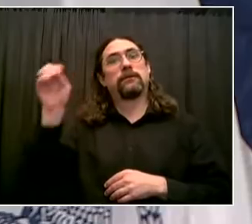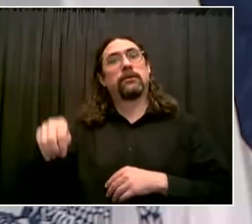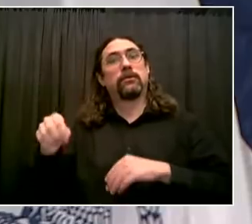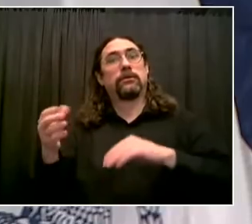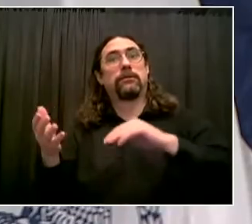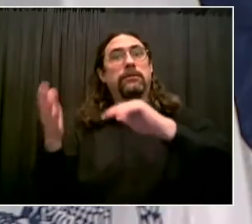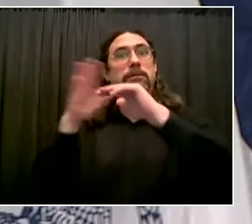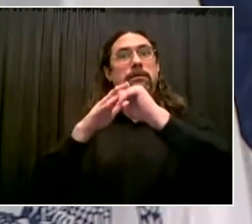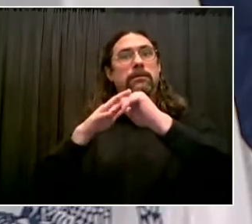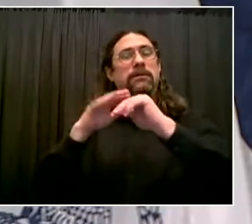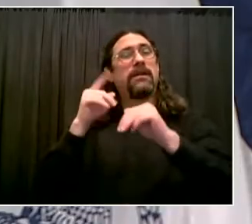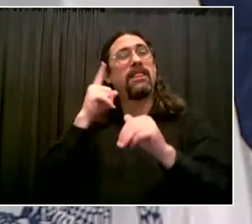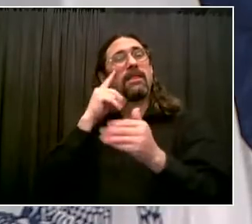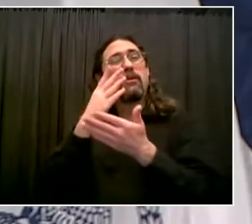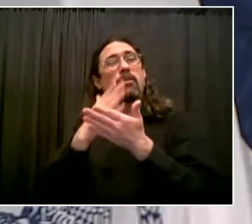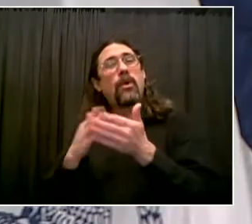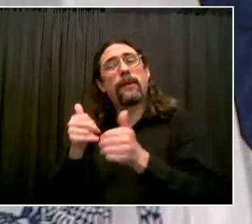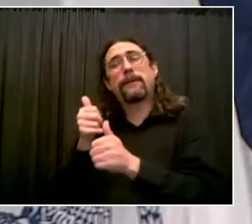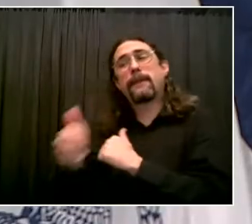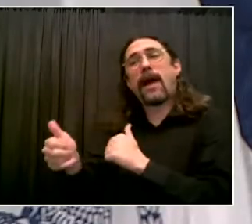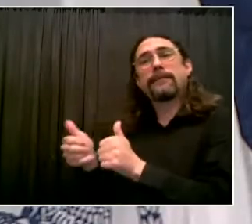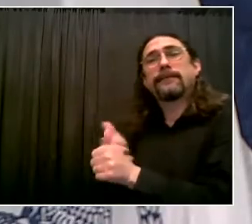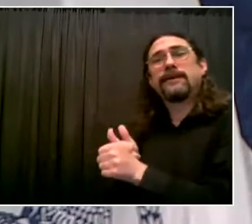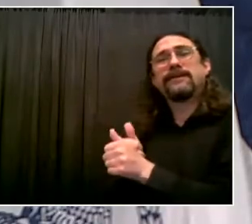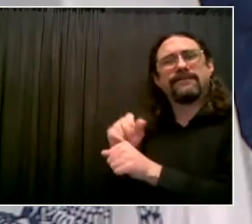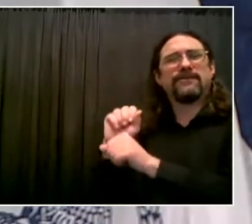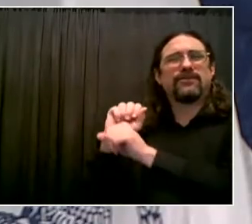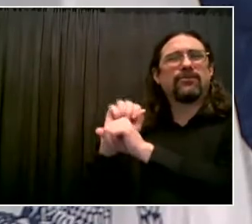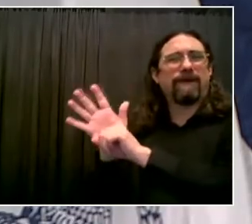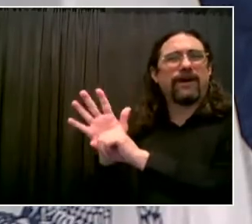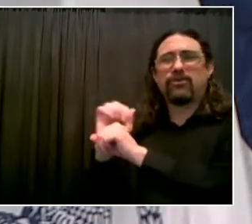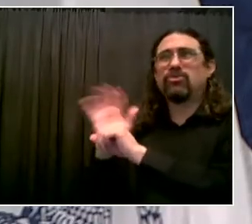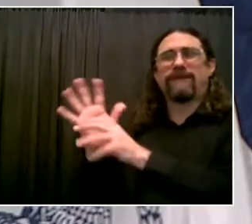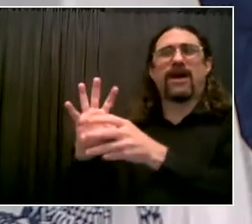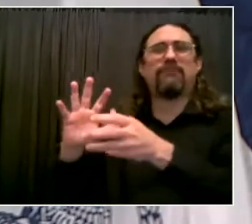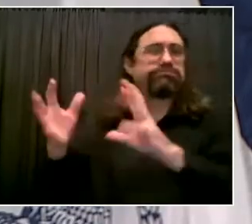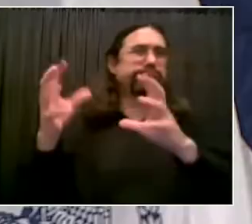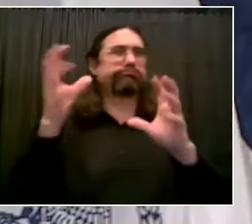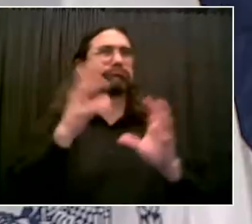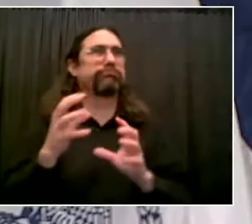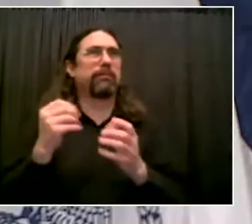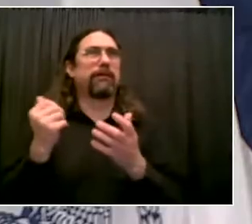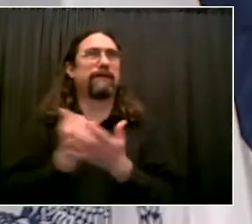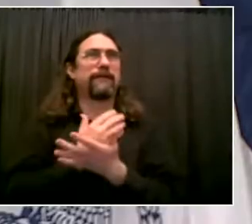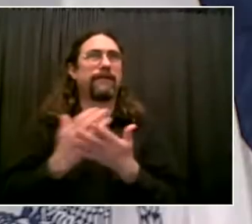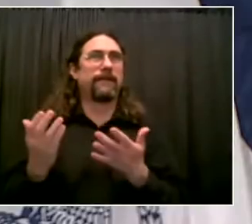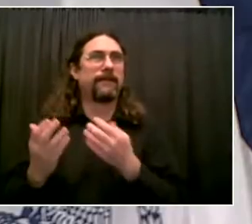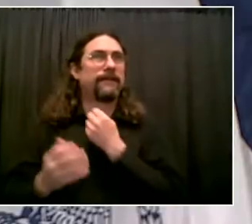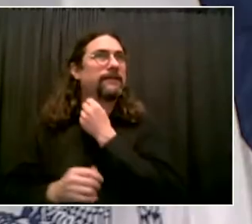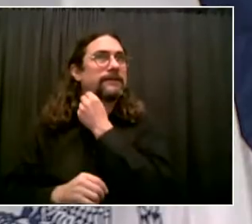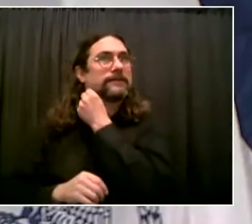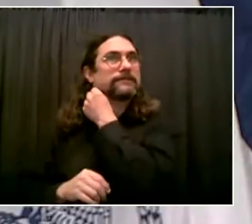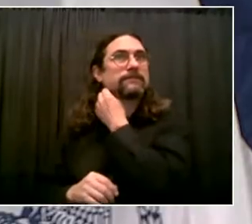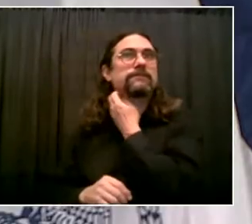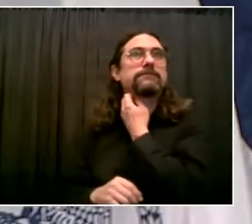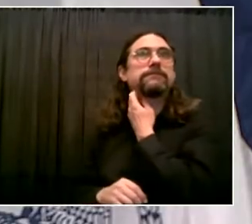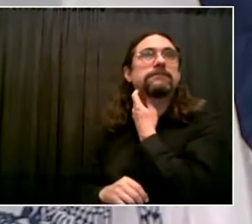REPRESENT WHAT'S GOING ON. WHAT'S GOINOG N THIS NYPD IS OUT THERE RIGOROUSLY